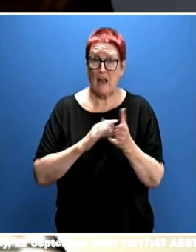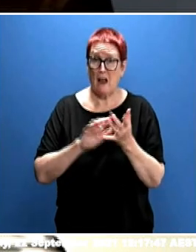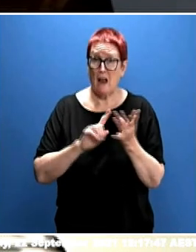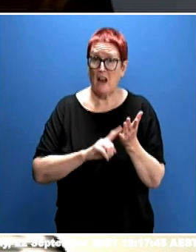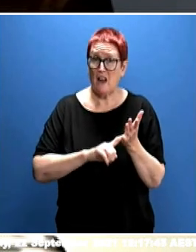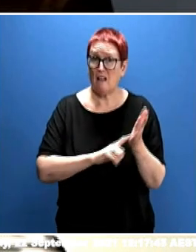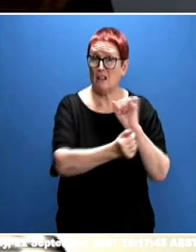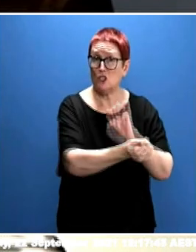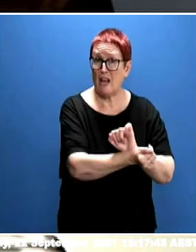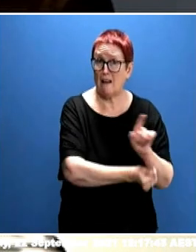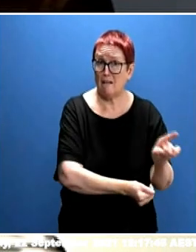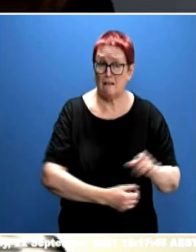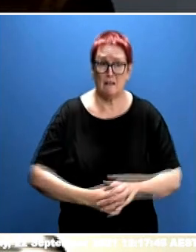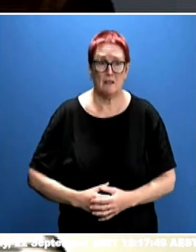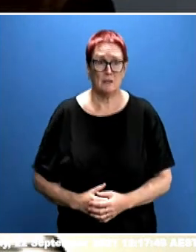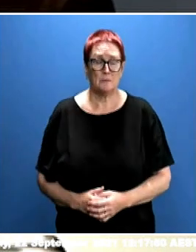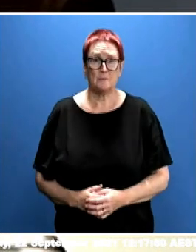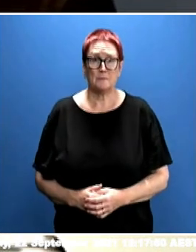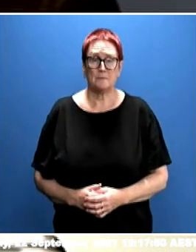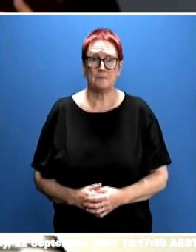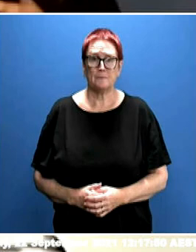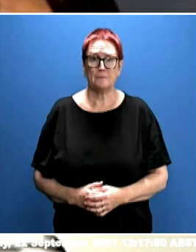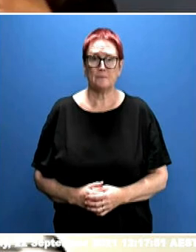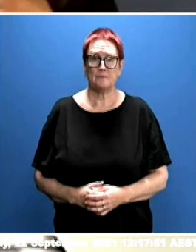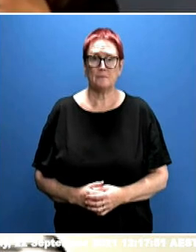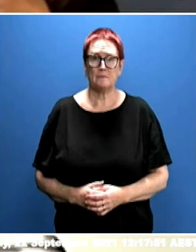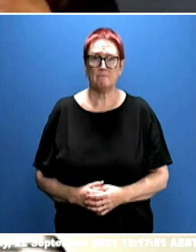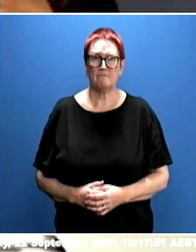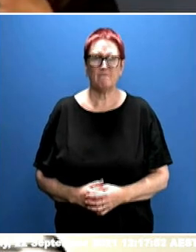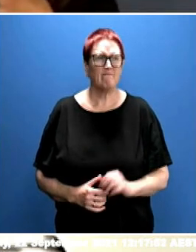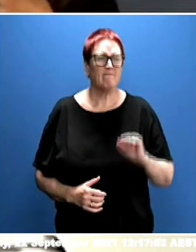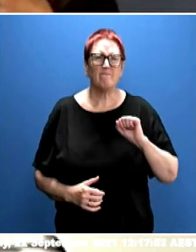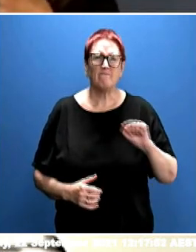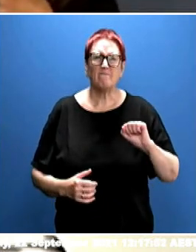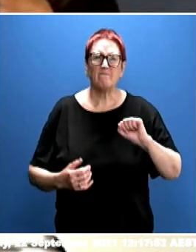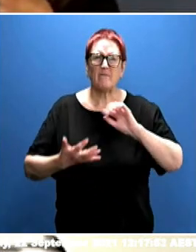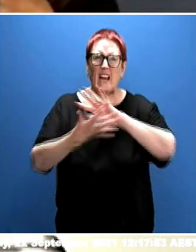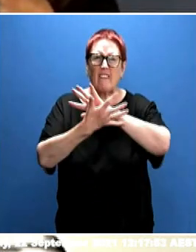and even the gates and the barbed wire they have reminded me